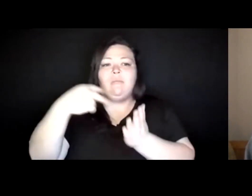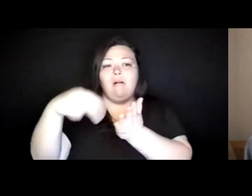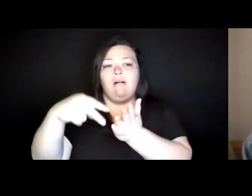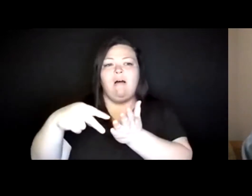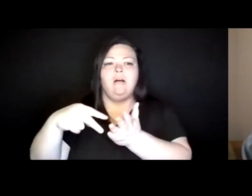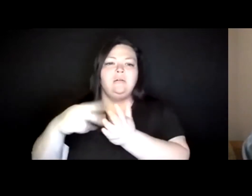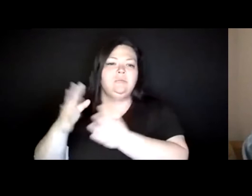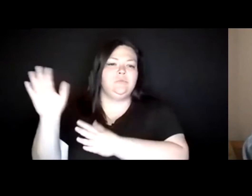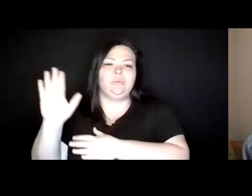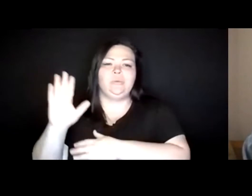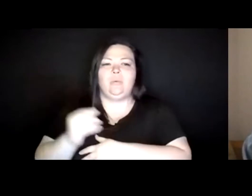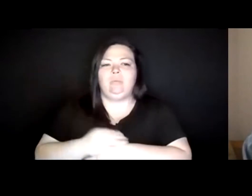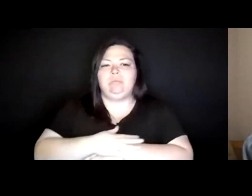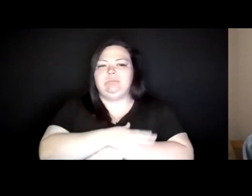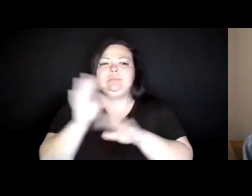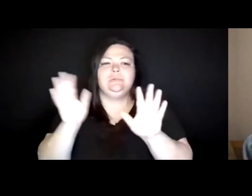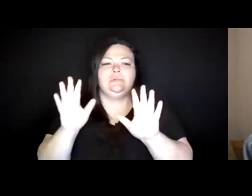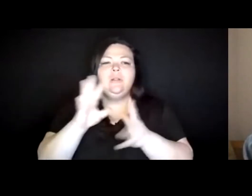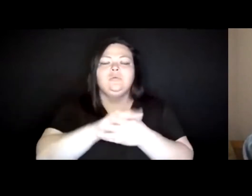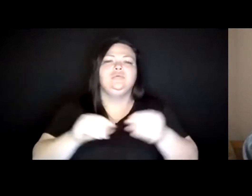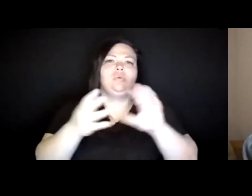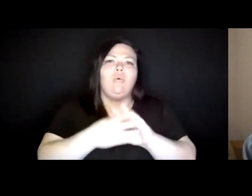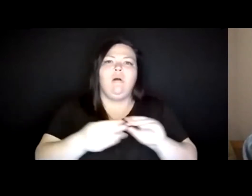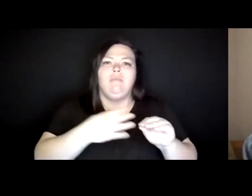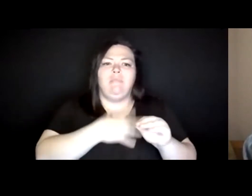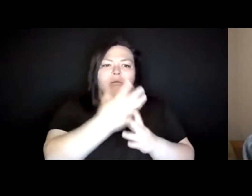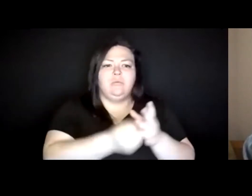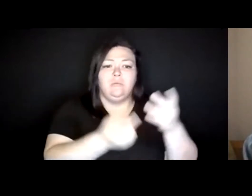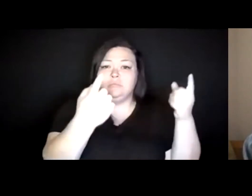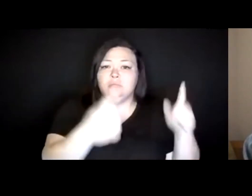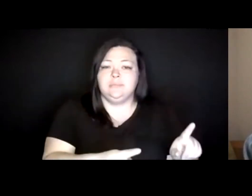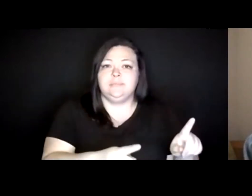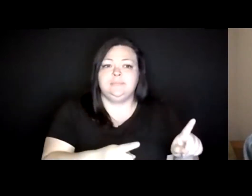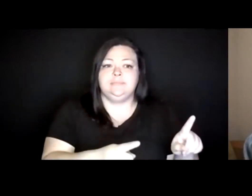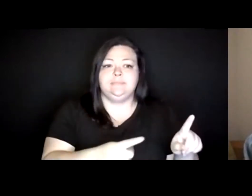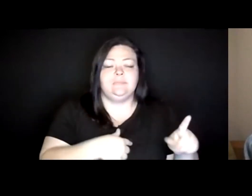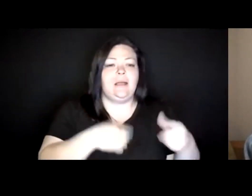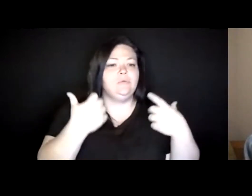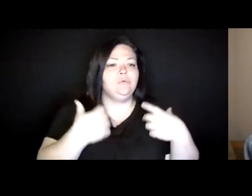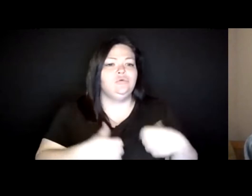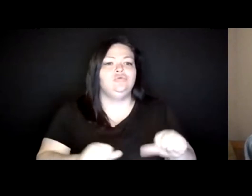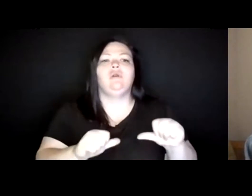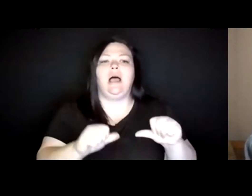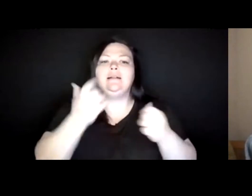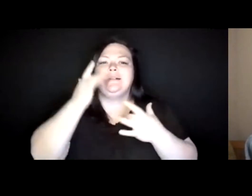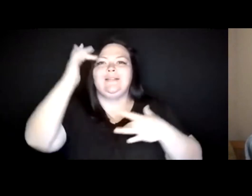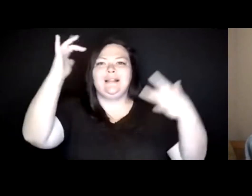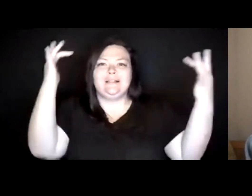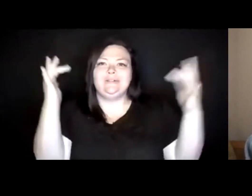chafe my skin. The story of my/ loss is this: I’ve tried to douse/ in glitter and be churchlight, //